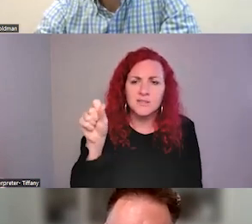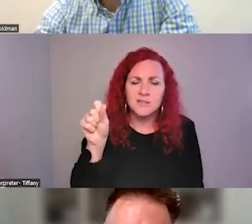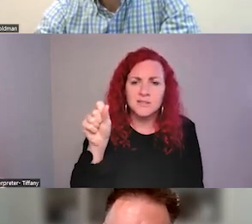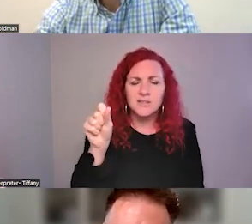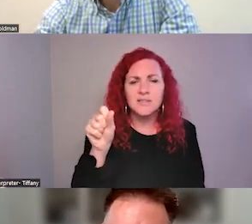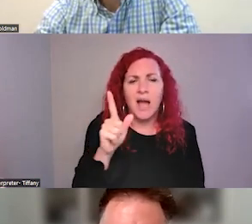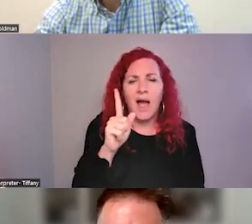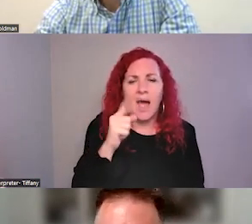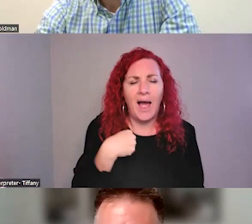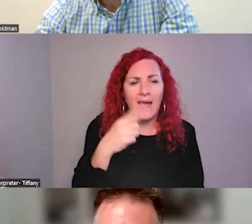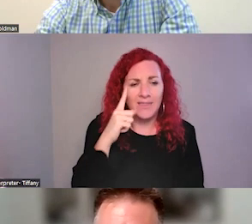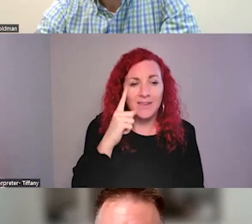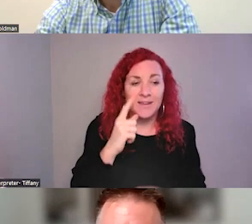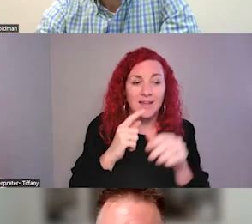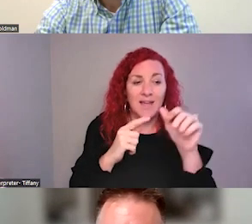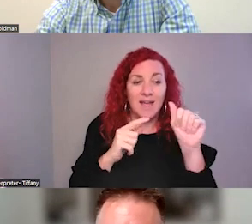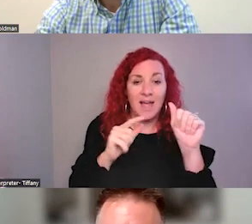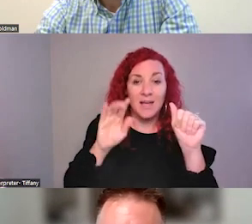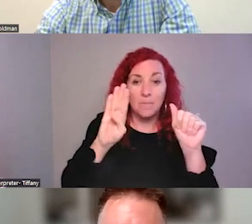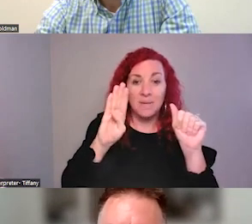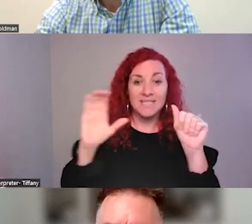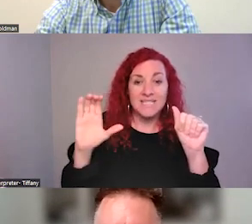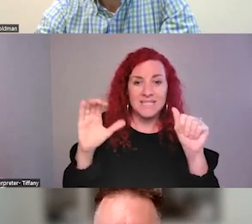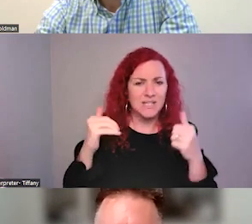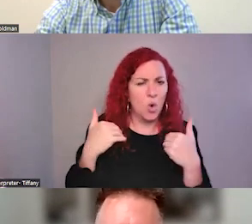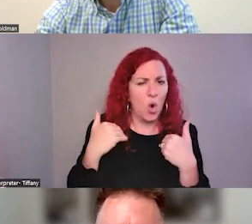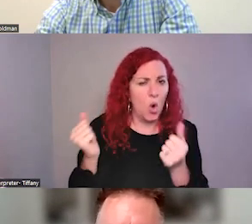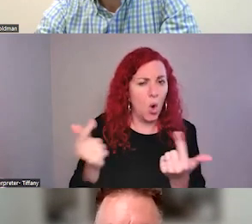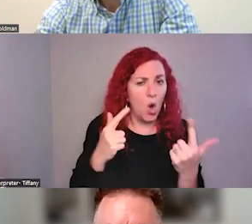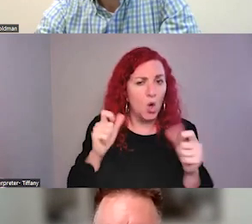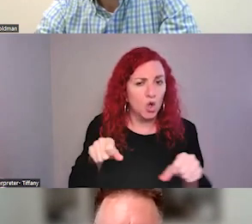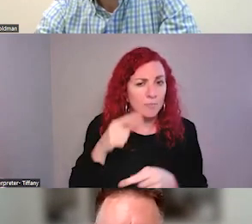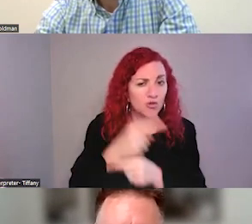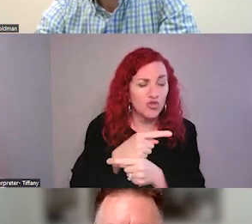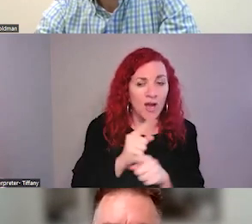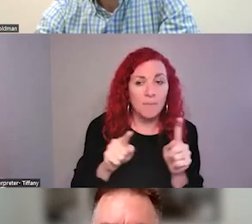I DO THINK A, B, AND C ALL HAVE THEIR MERITS.